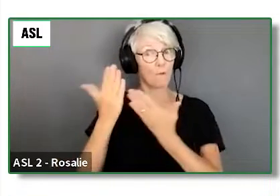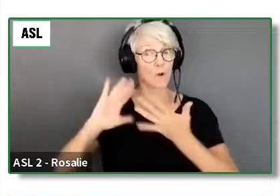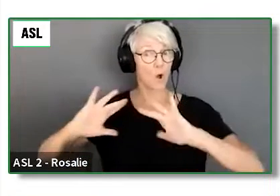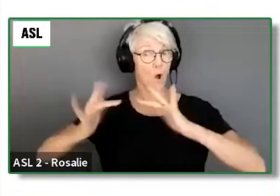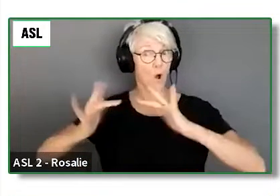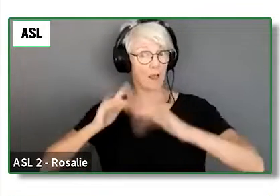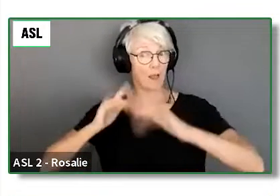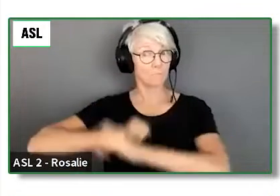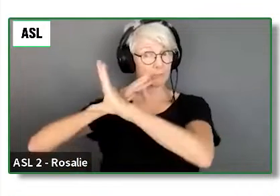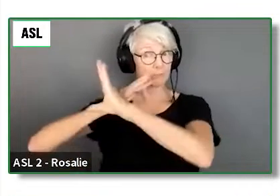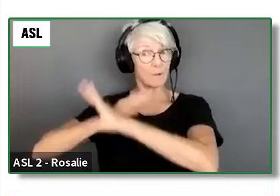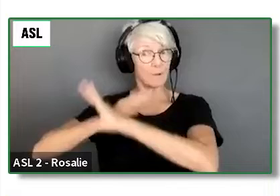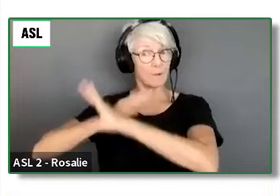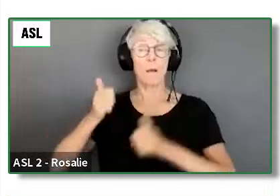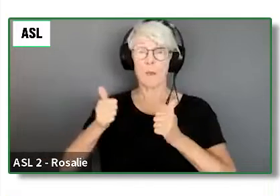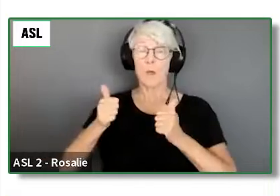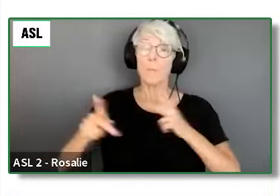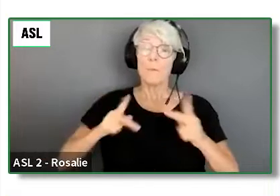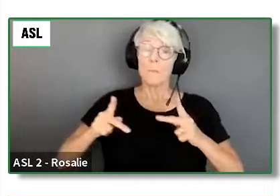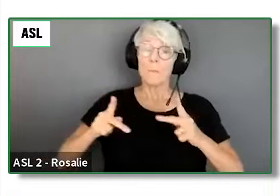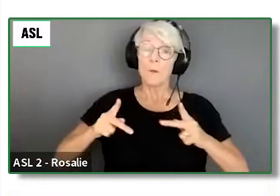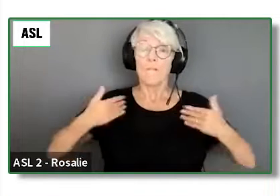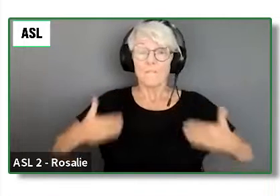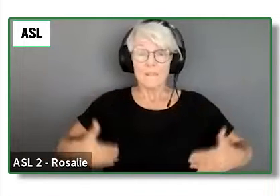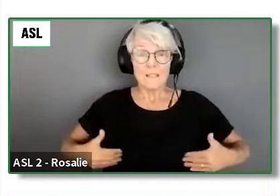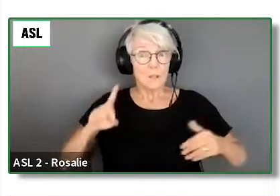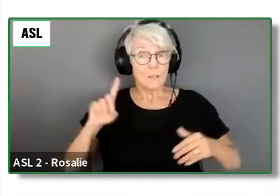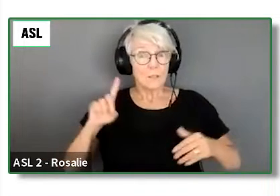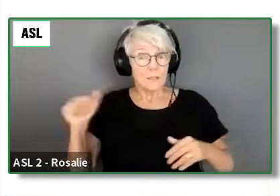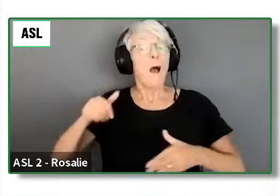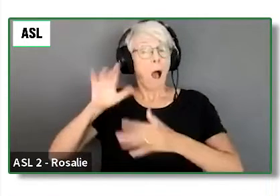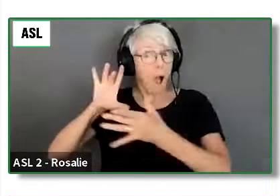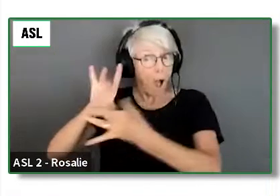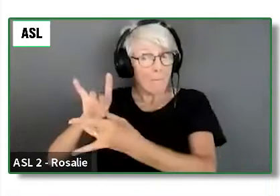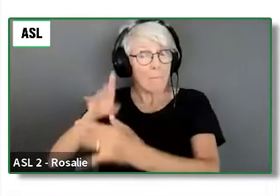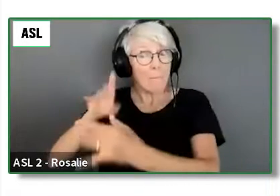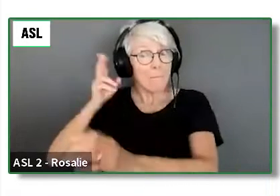disabilities, however it's created some barriers especially in the beginning for